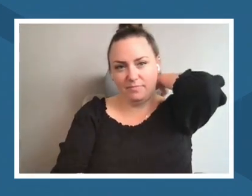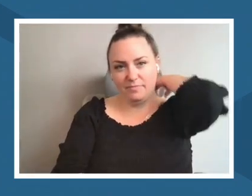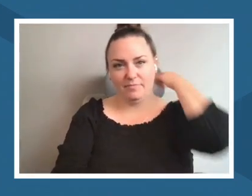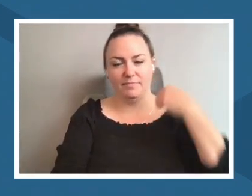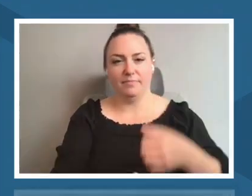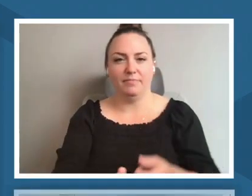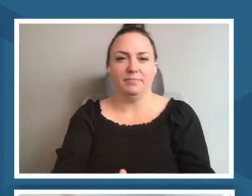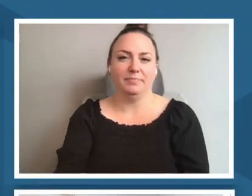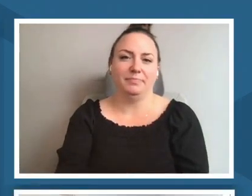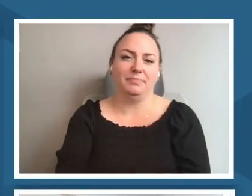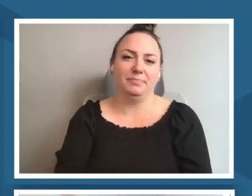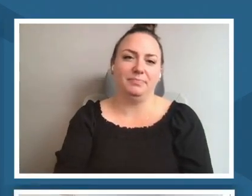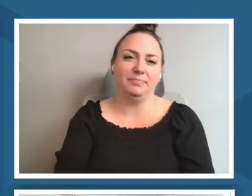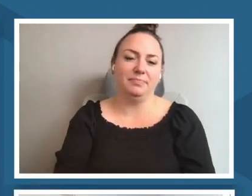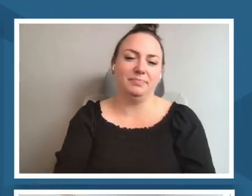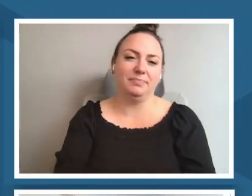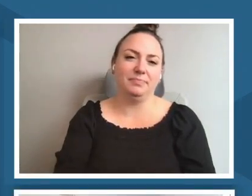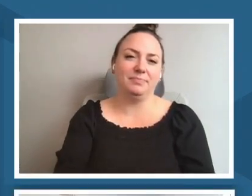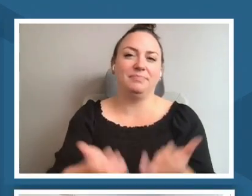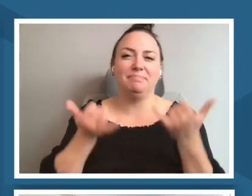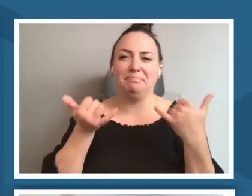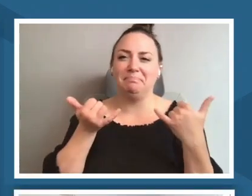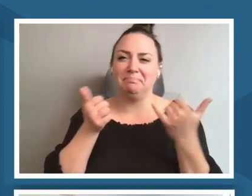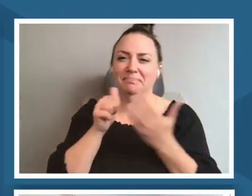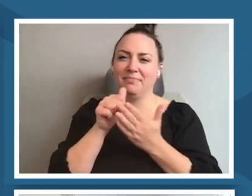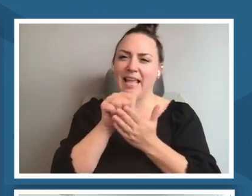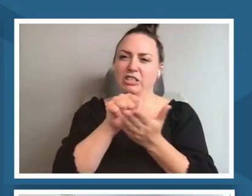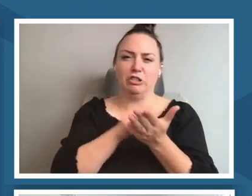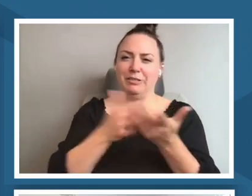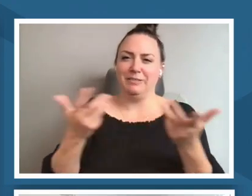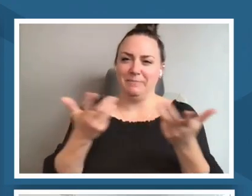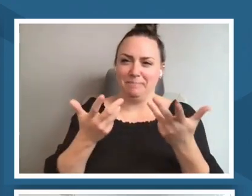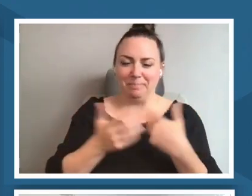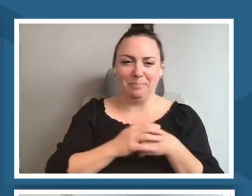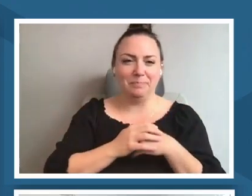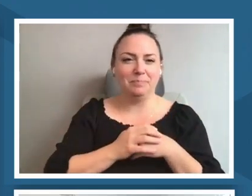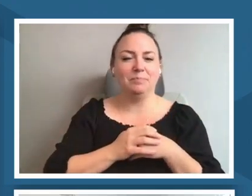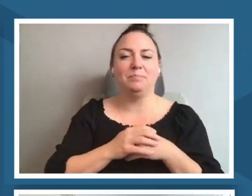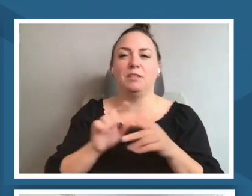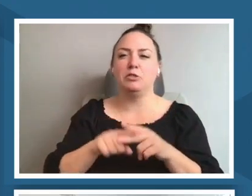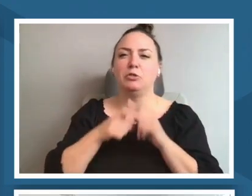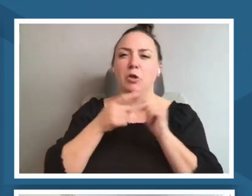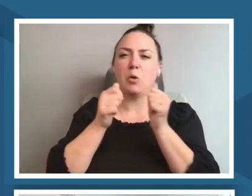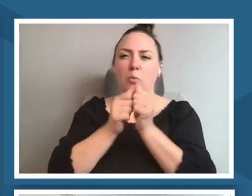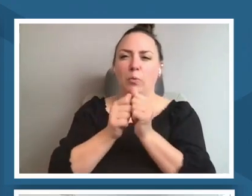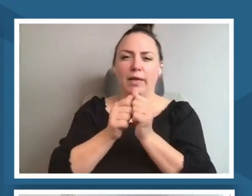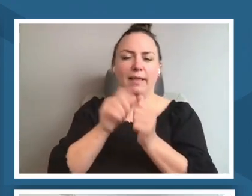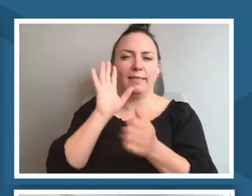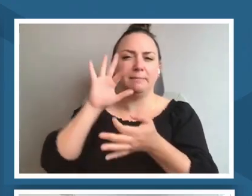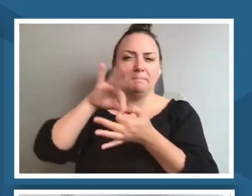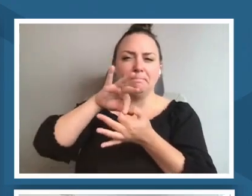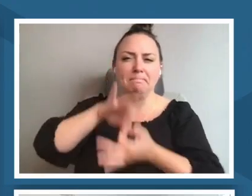out with a centering practice